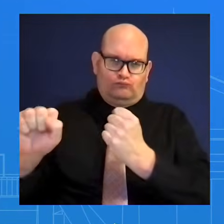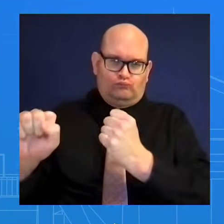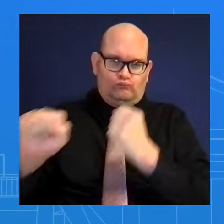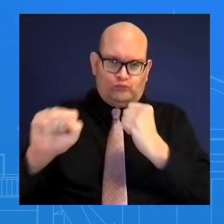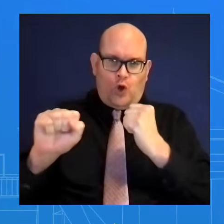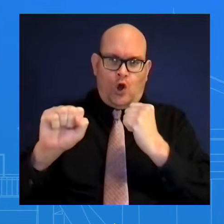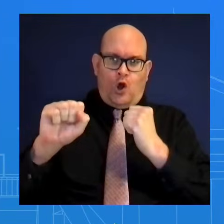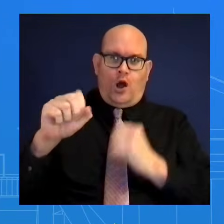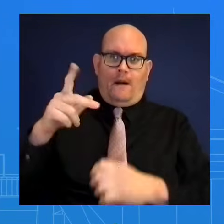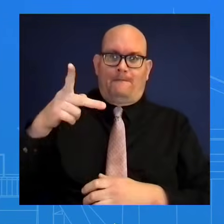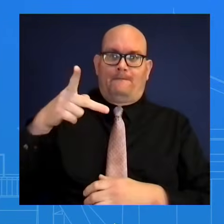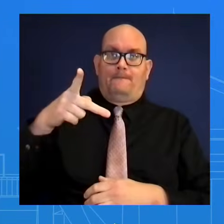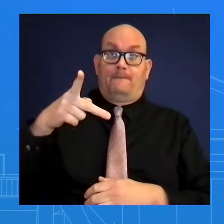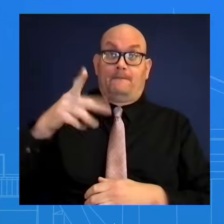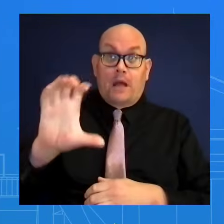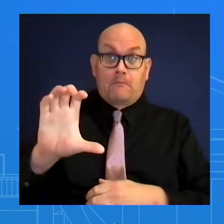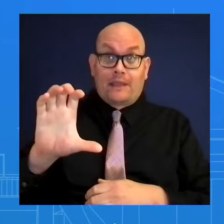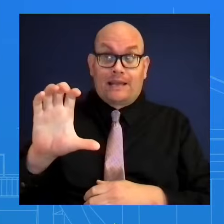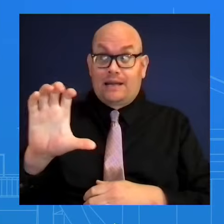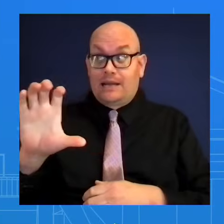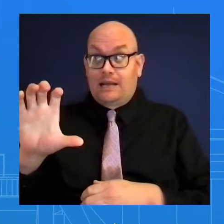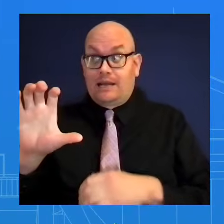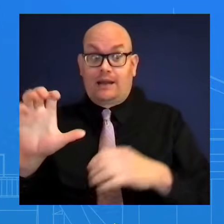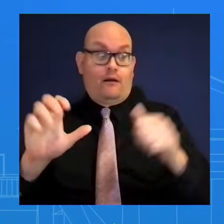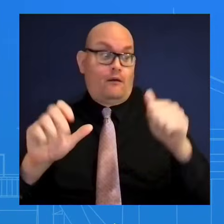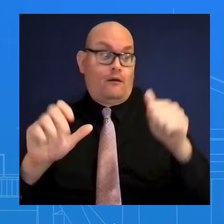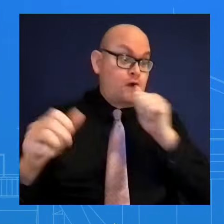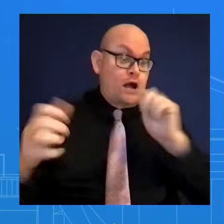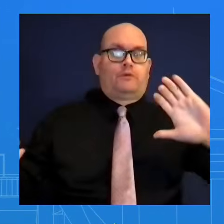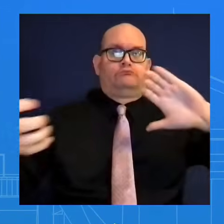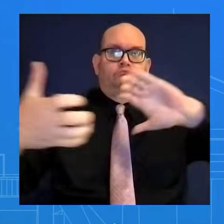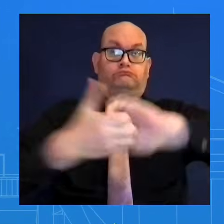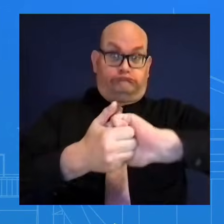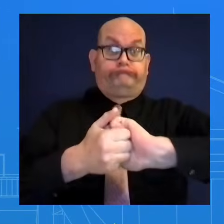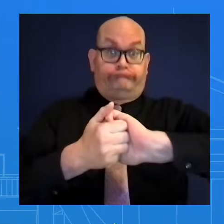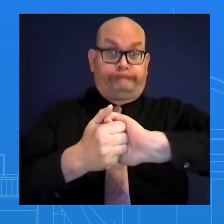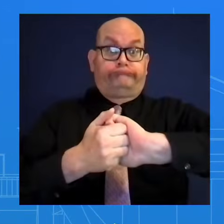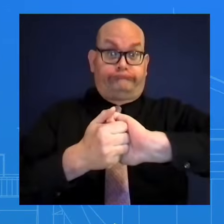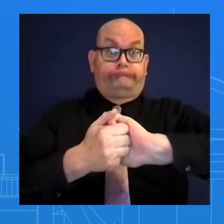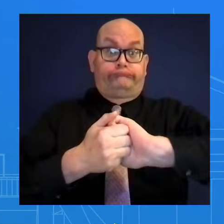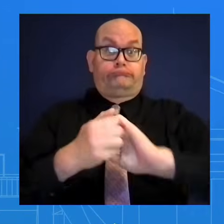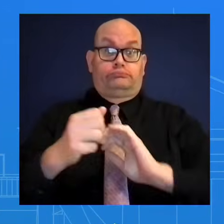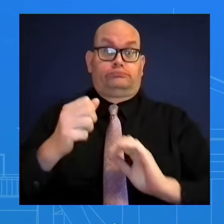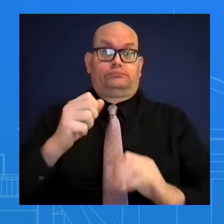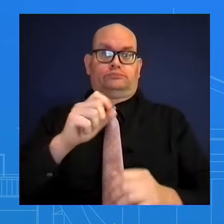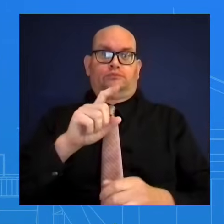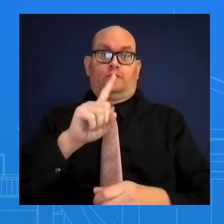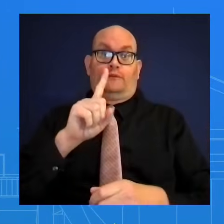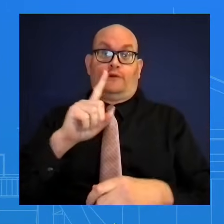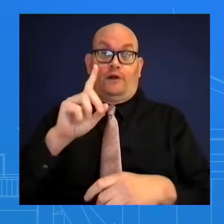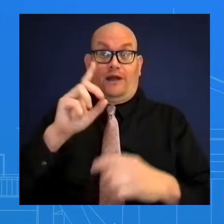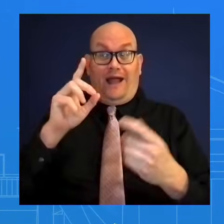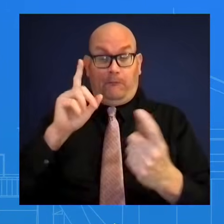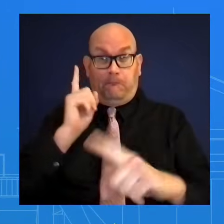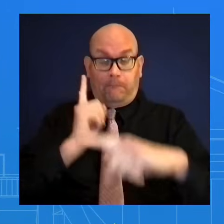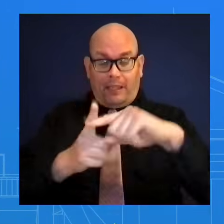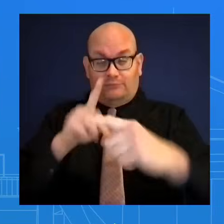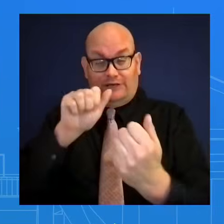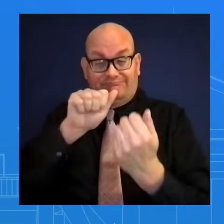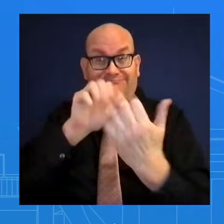the promises and the perils and the threats and challenges. So, yes, we're taking this extremely seriously. Ms. Jean-Pierre: Okay. Last question. In the back. The Press: Thanks, Karine. The Press: One more?